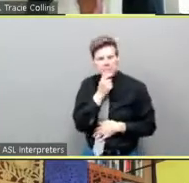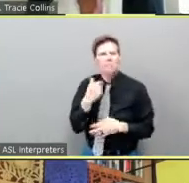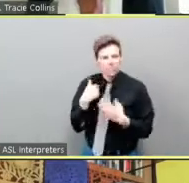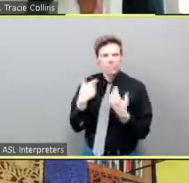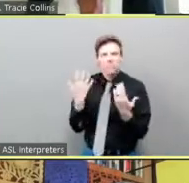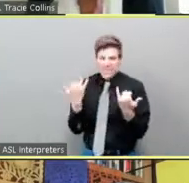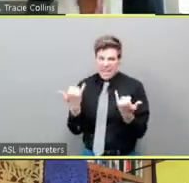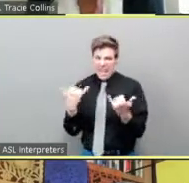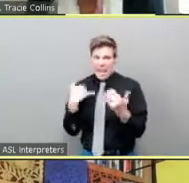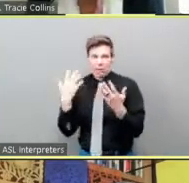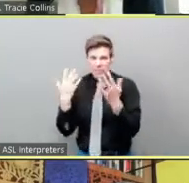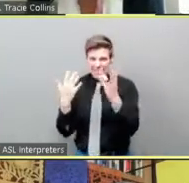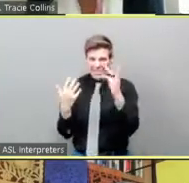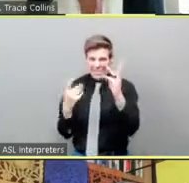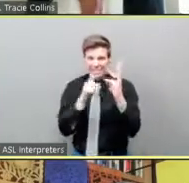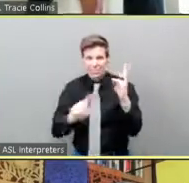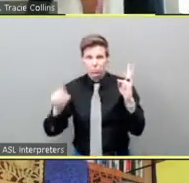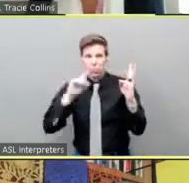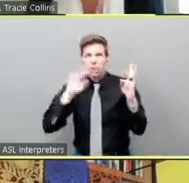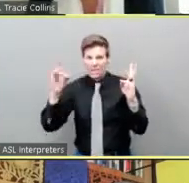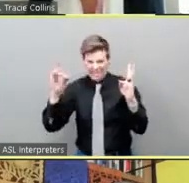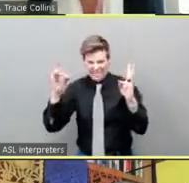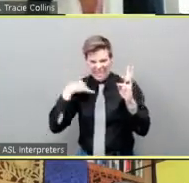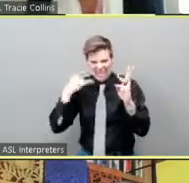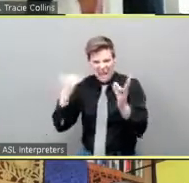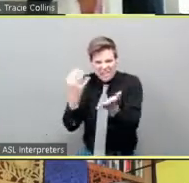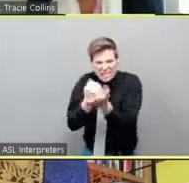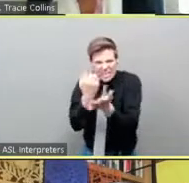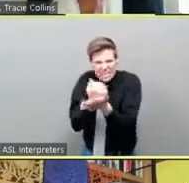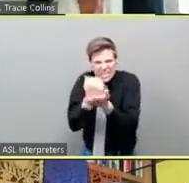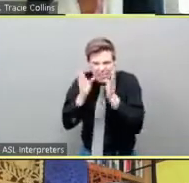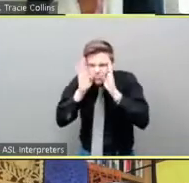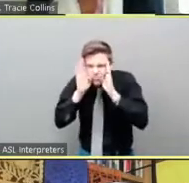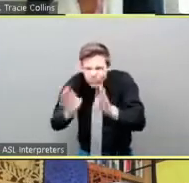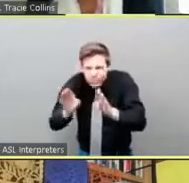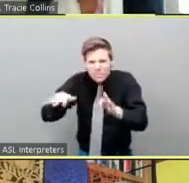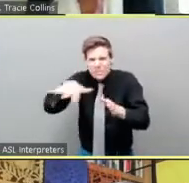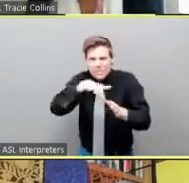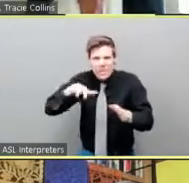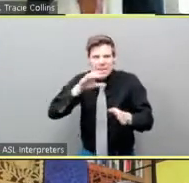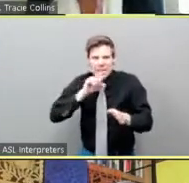years of age. Um, and so if you have not registered and you're 16 or 17,